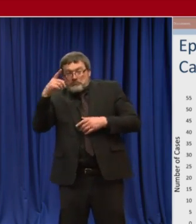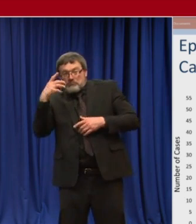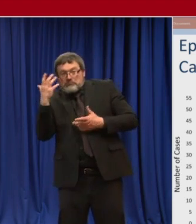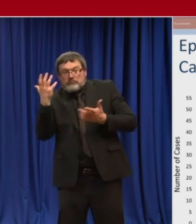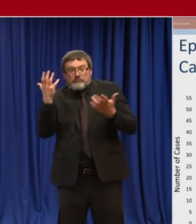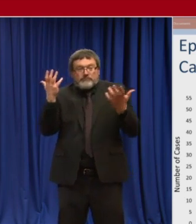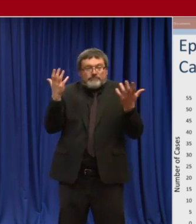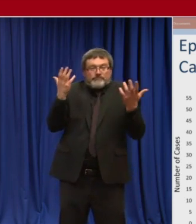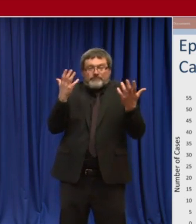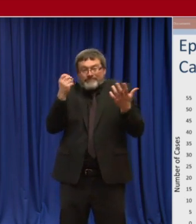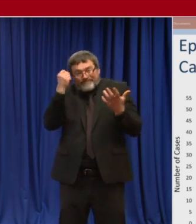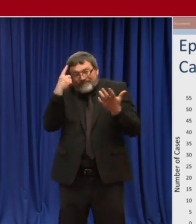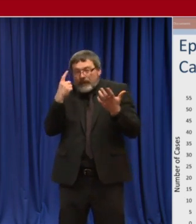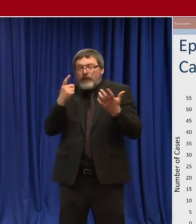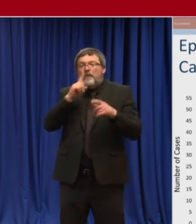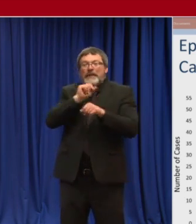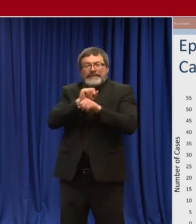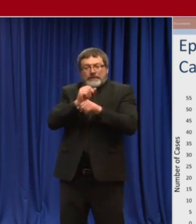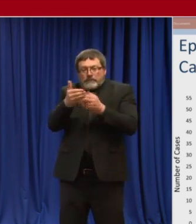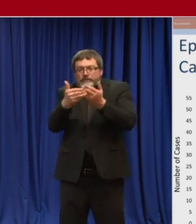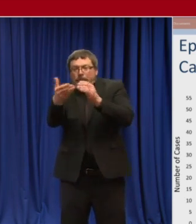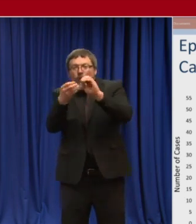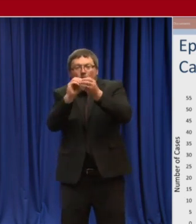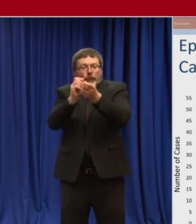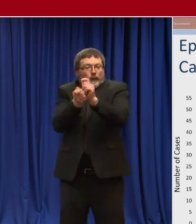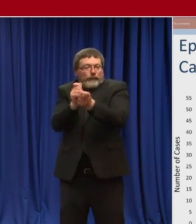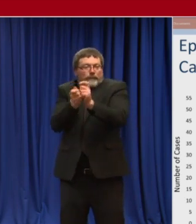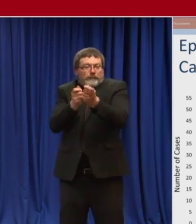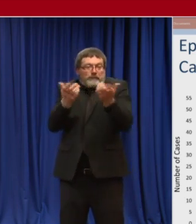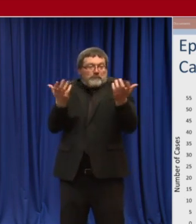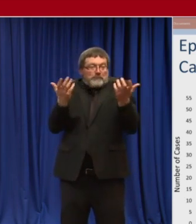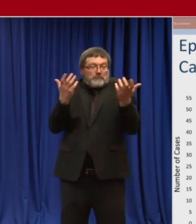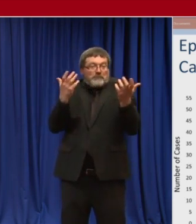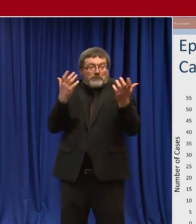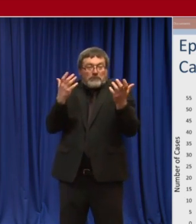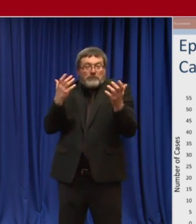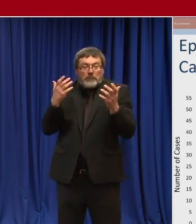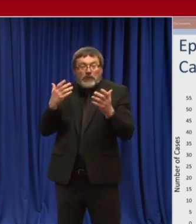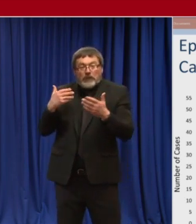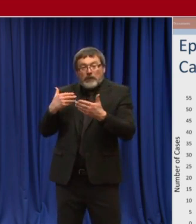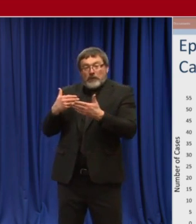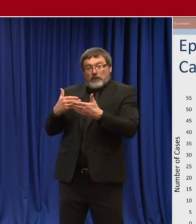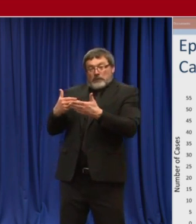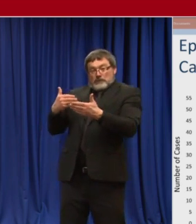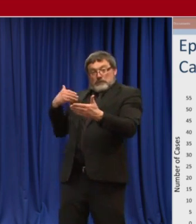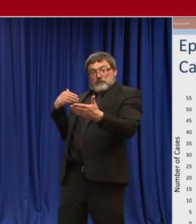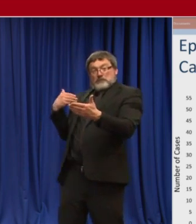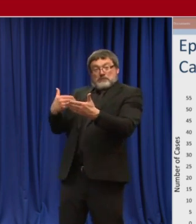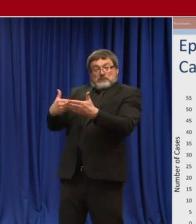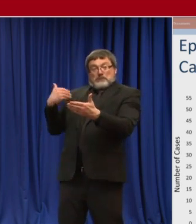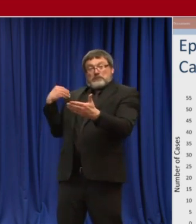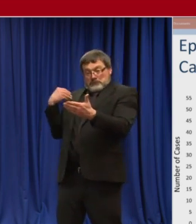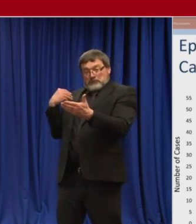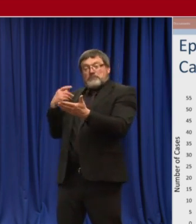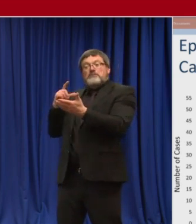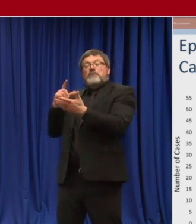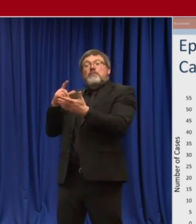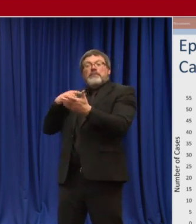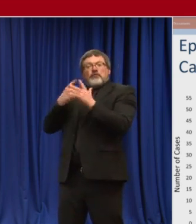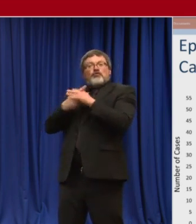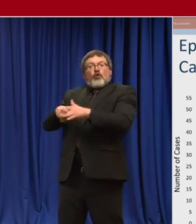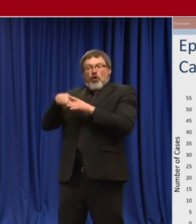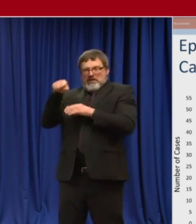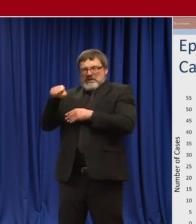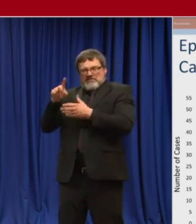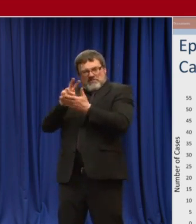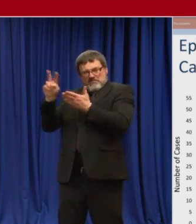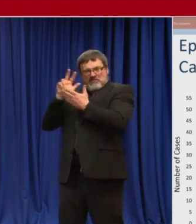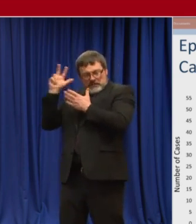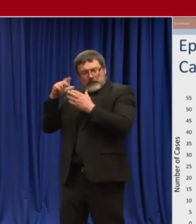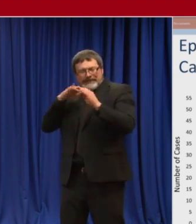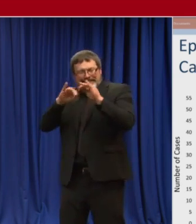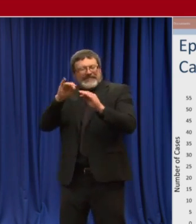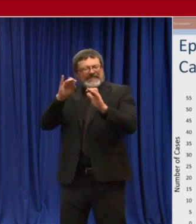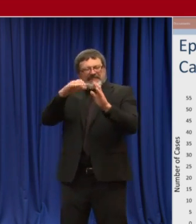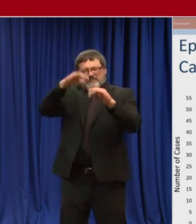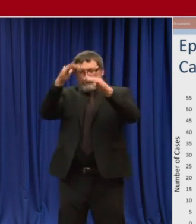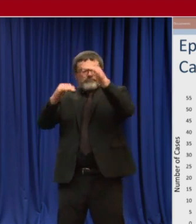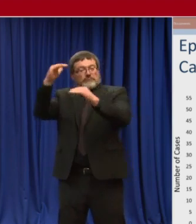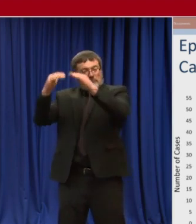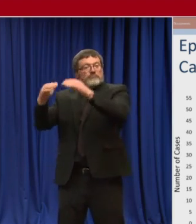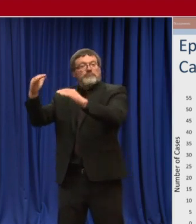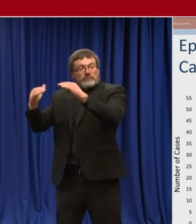THIS PERIOD OF UNCERTAINTY IS BECAUSE THE DATA AND THE NUMBERS ARE STILL CHANGING WITHIN THIS TWO OR THREE WEEK TIME FRAME BECAUSE THIS IS THE INCUBATION PERIOD OF THE VIRUS IT CAN TAKE